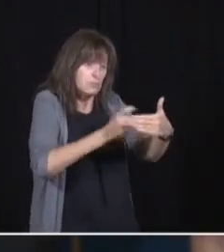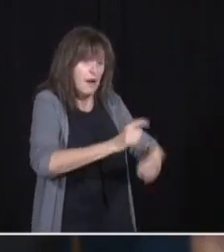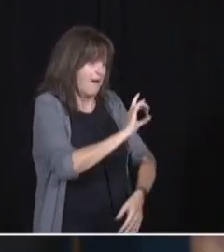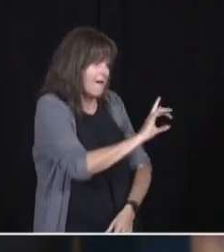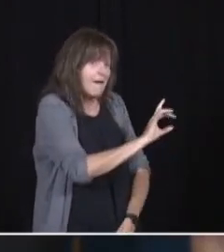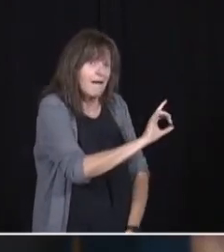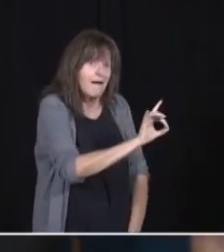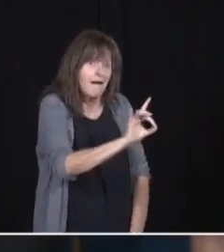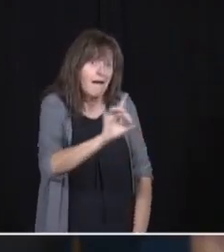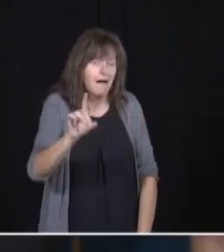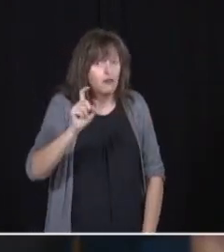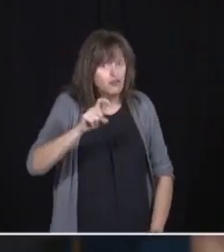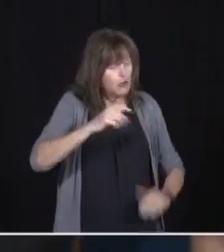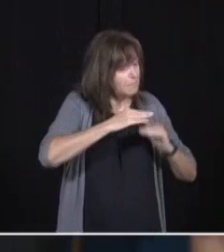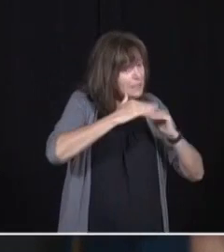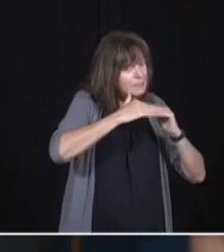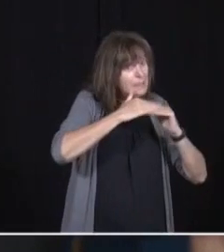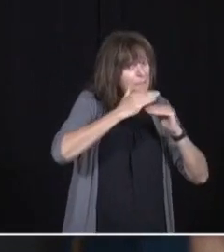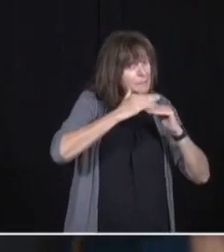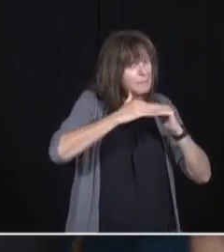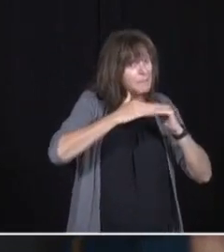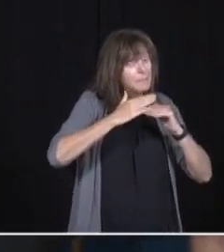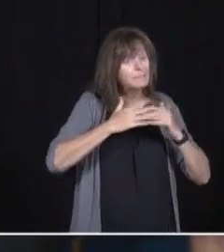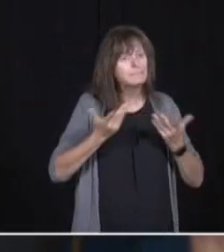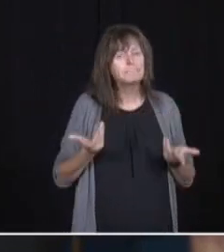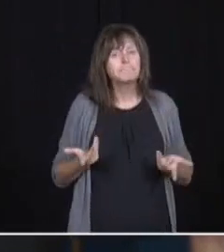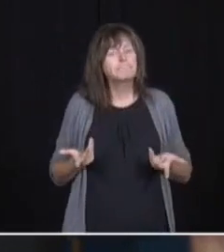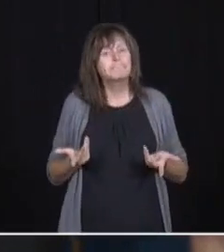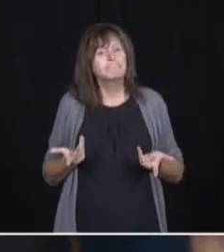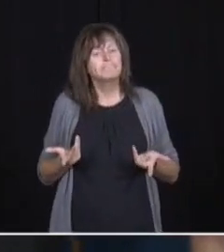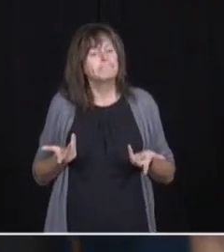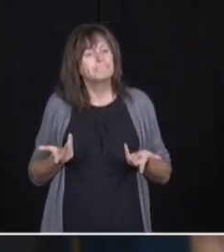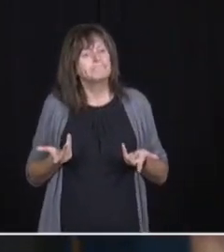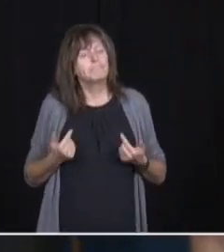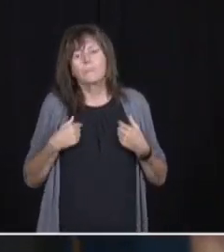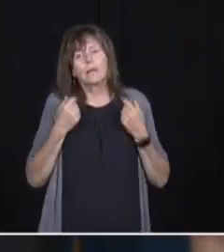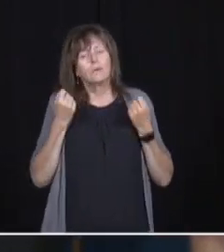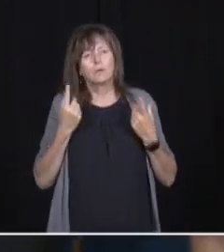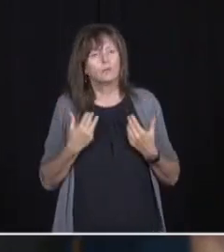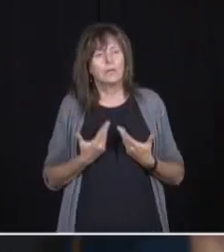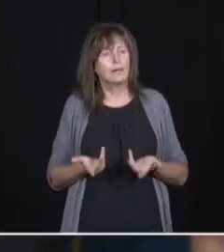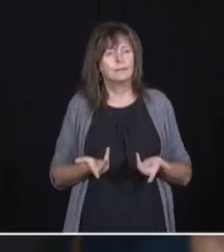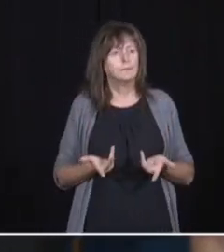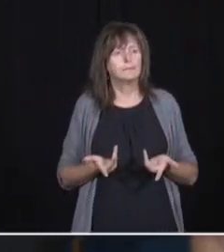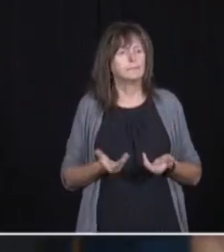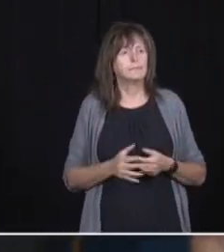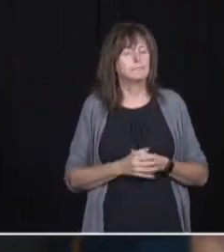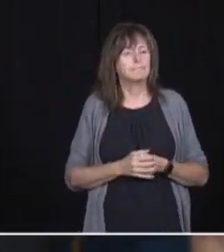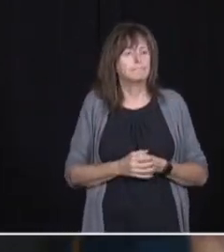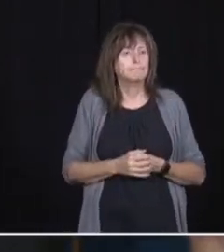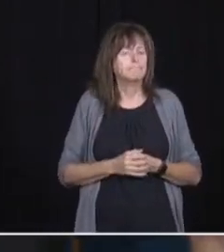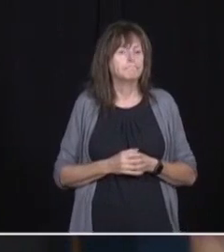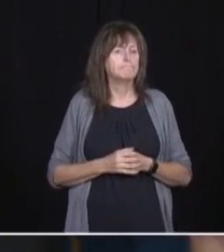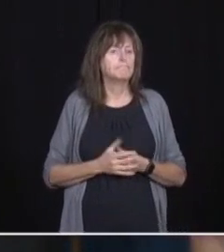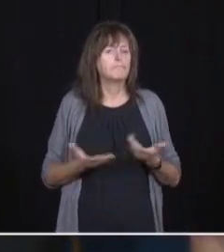fine. At a minimum. I just cannot understand what people think some days.